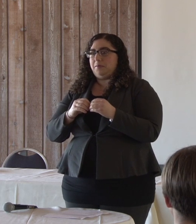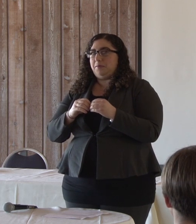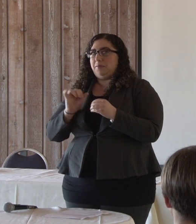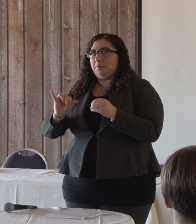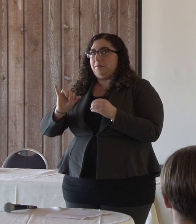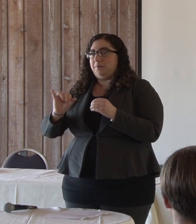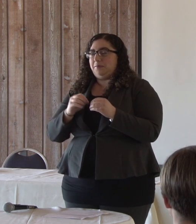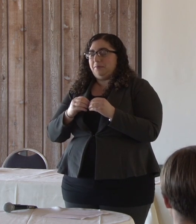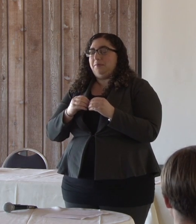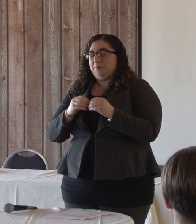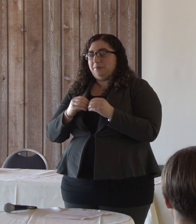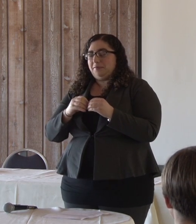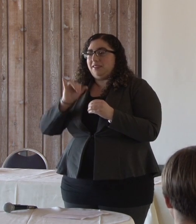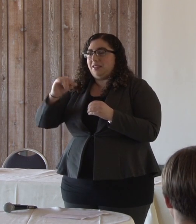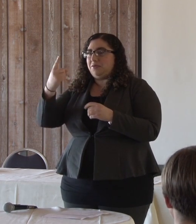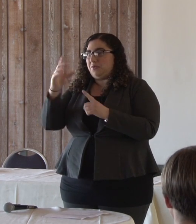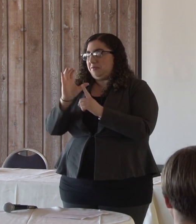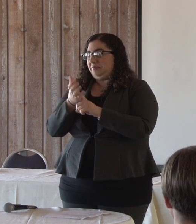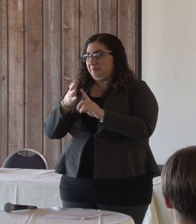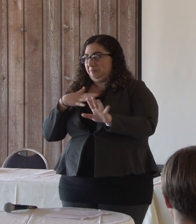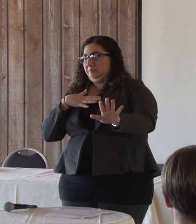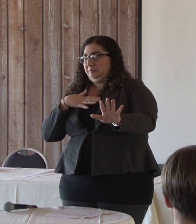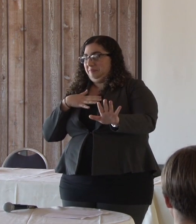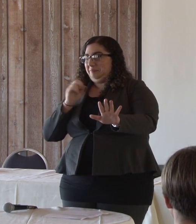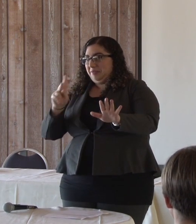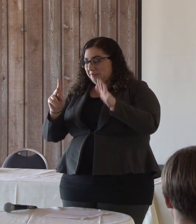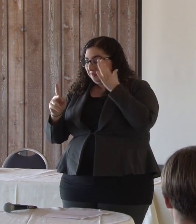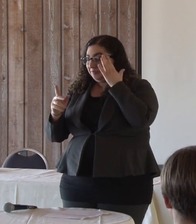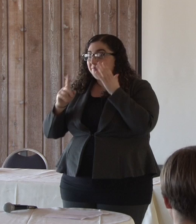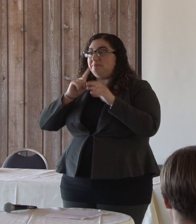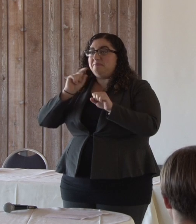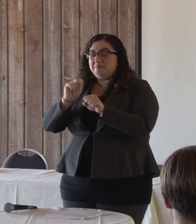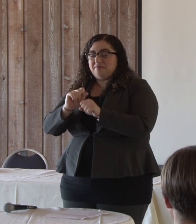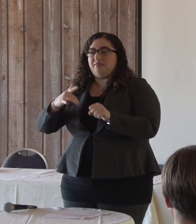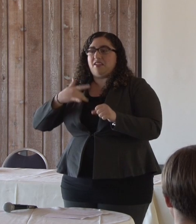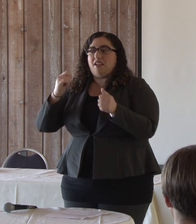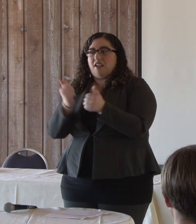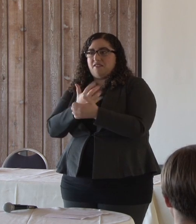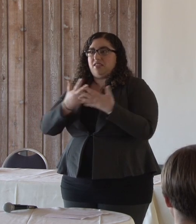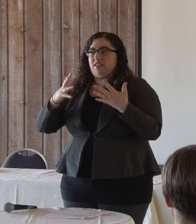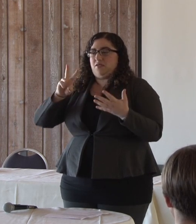reading on the left side of the page instead of the right. That was new for me.